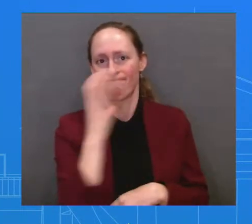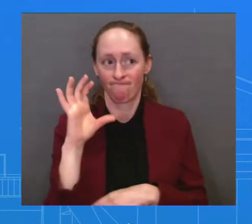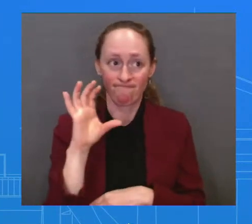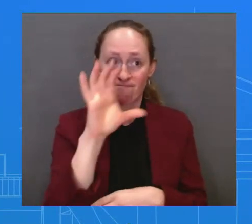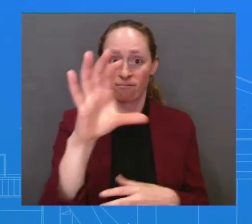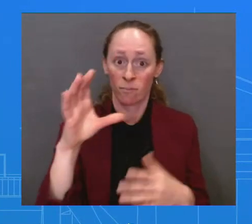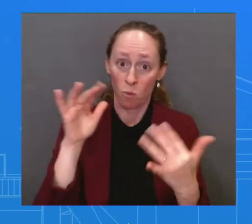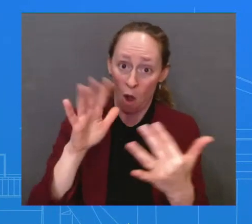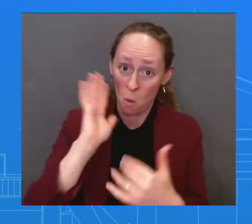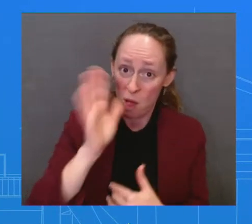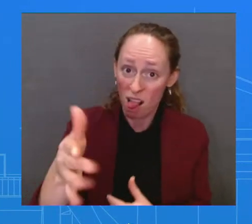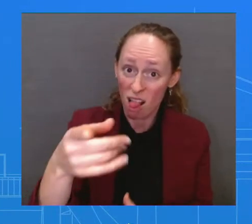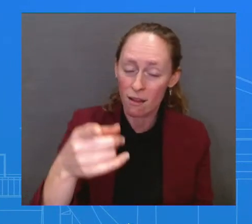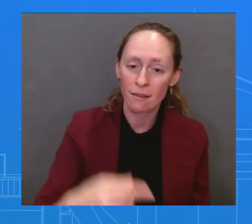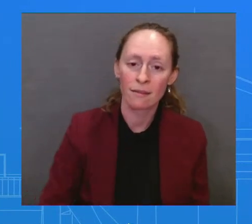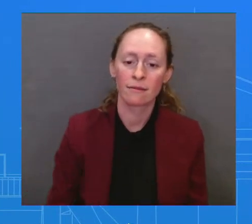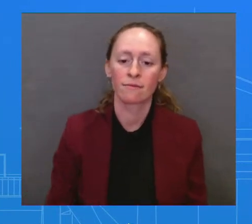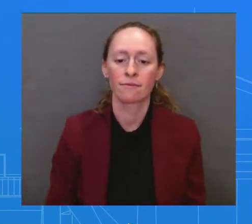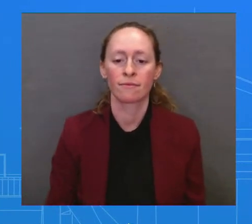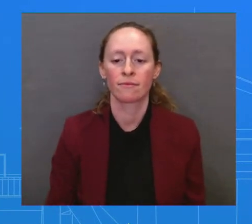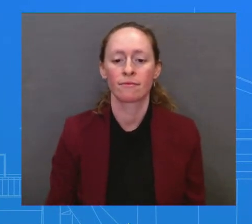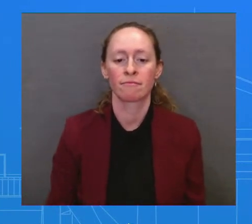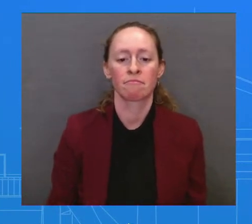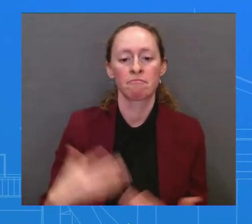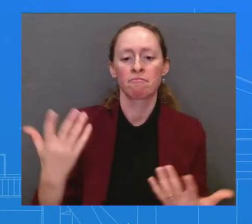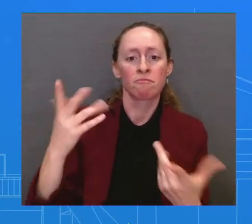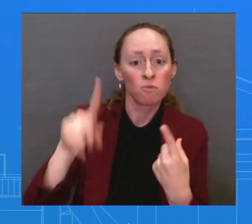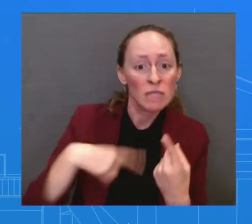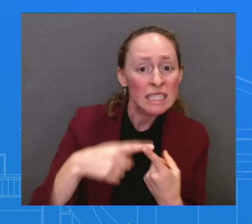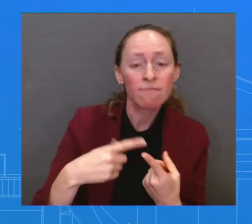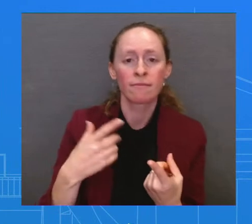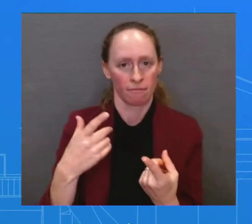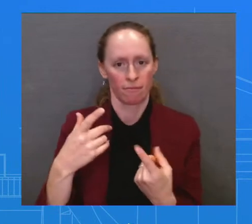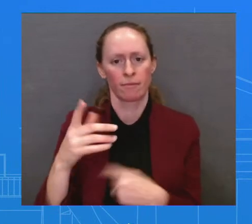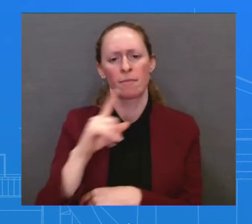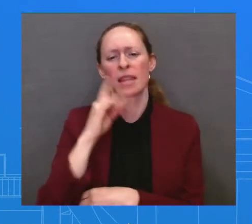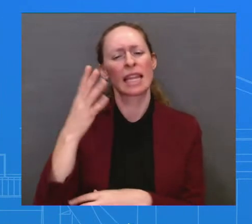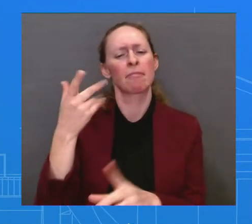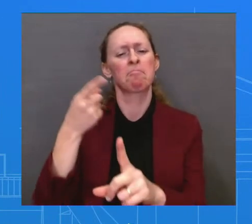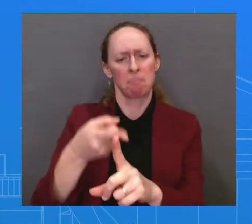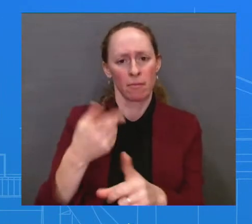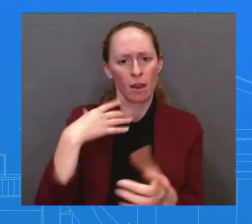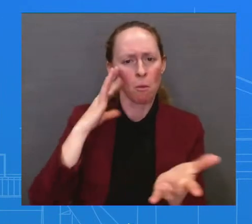We've actually laid out in some detail every element of assistance that we believe is necessary